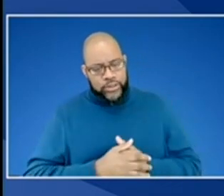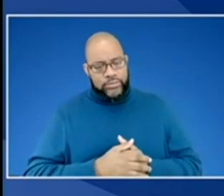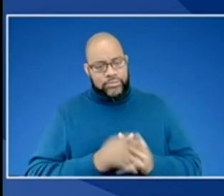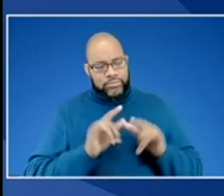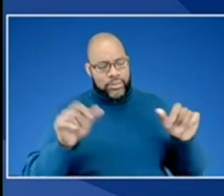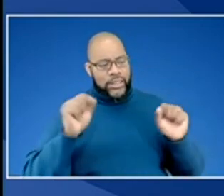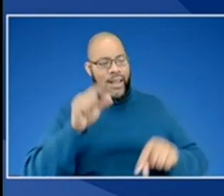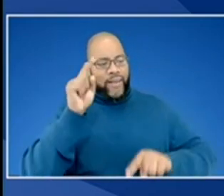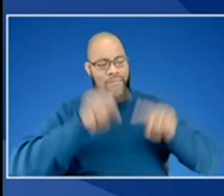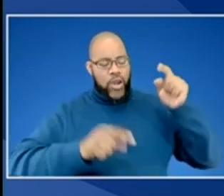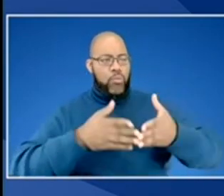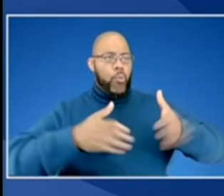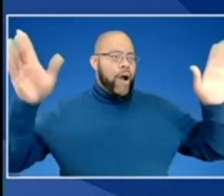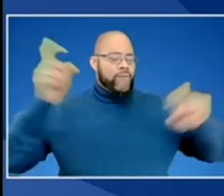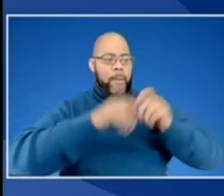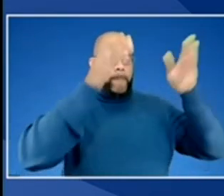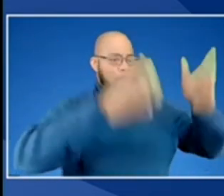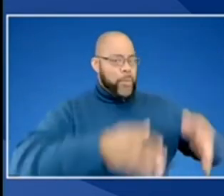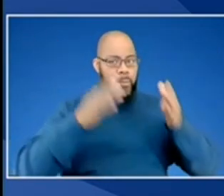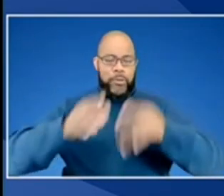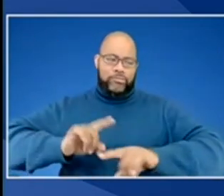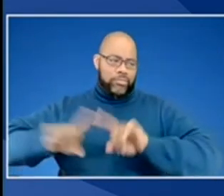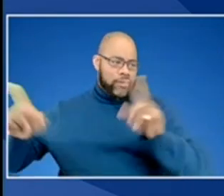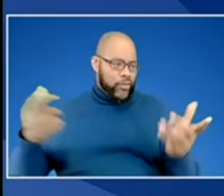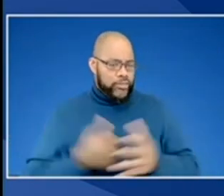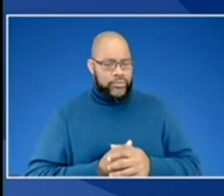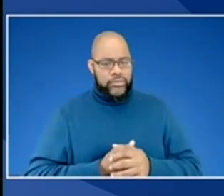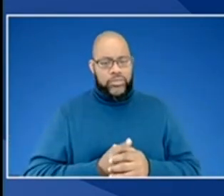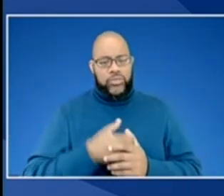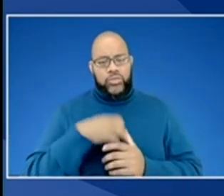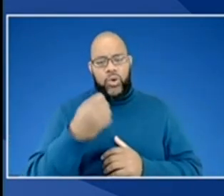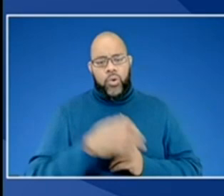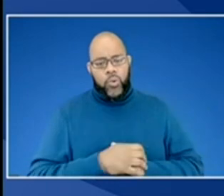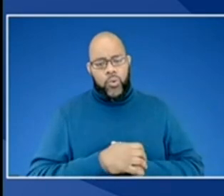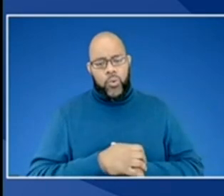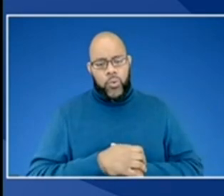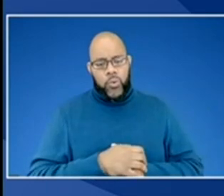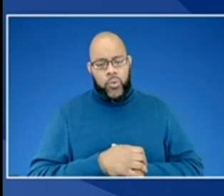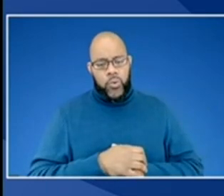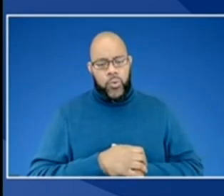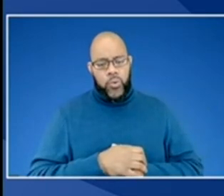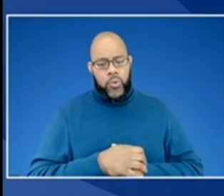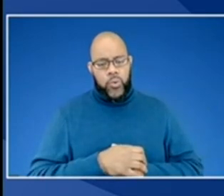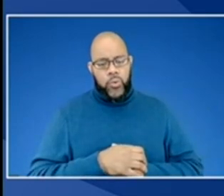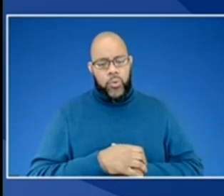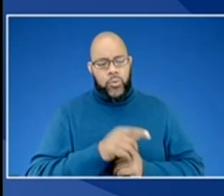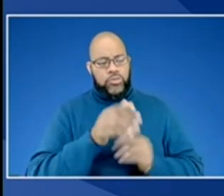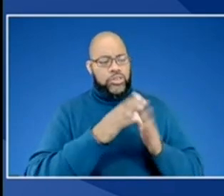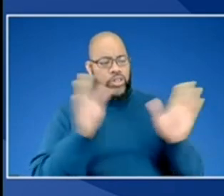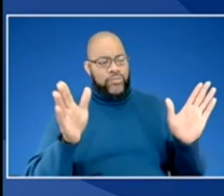widely from person to person. And so they are generally under-inclusive,